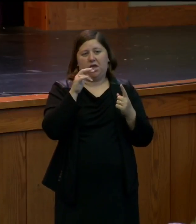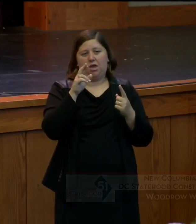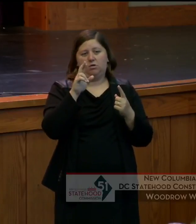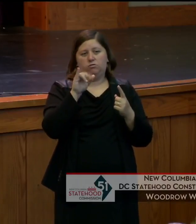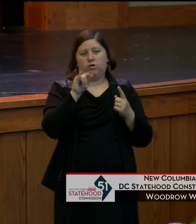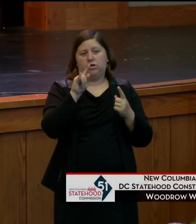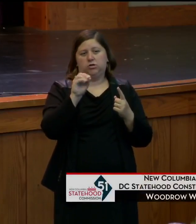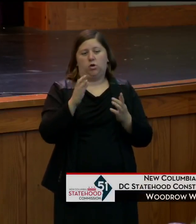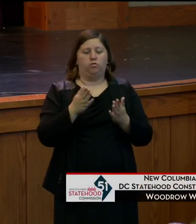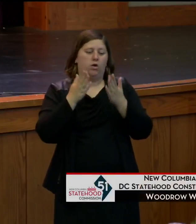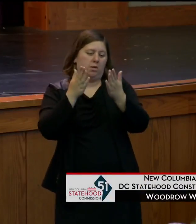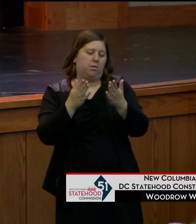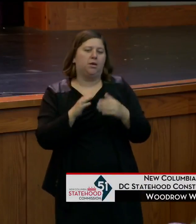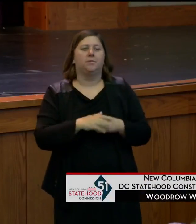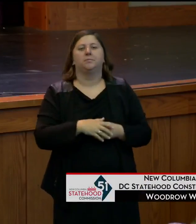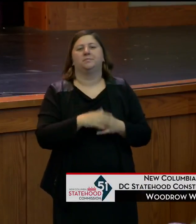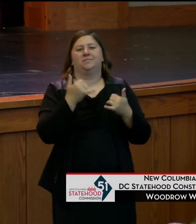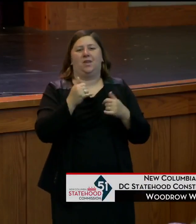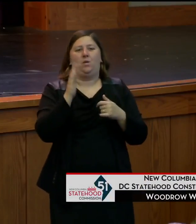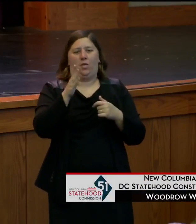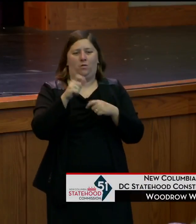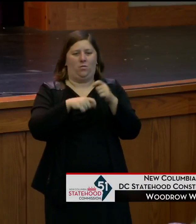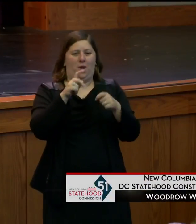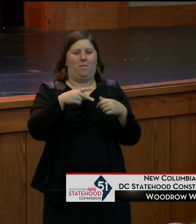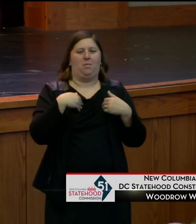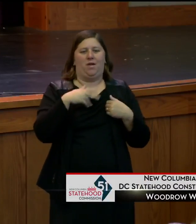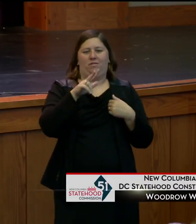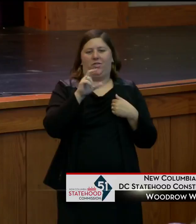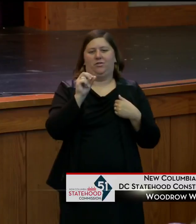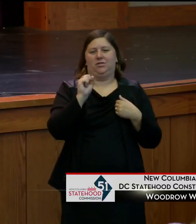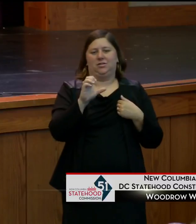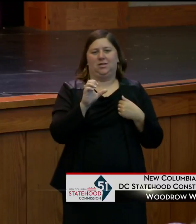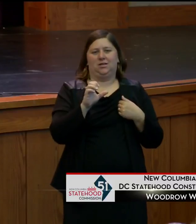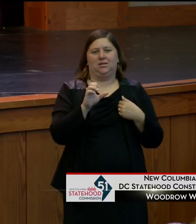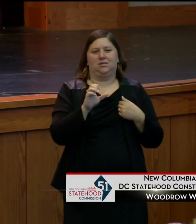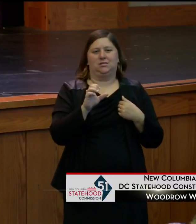NOW, TO FINISH UP I'VE GOT 30 SECONDS, I WANT TO SAY THAT I'VE